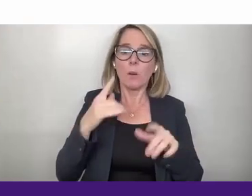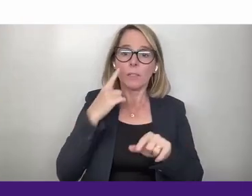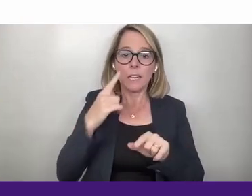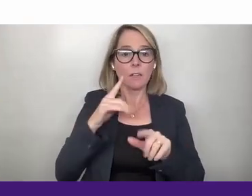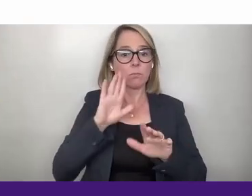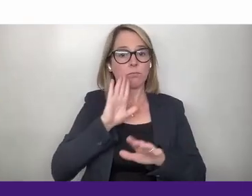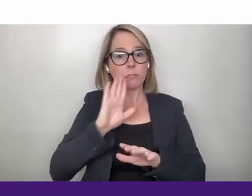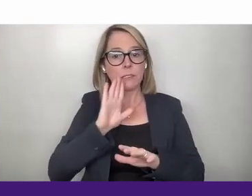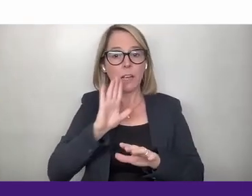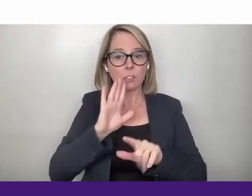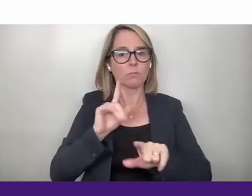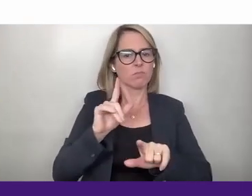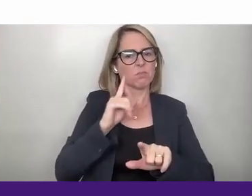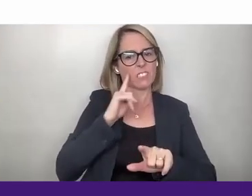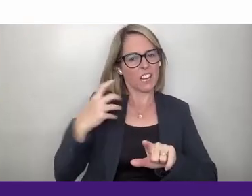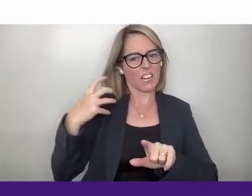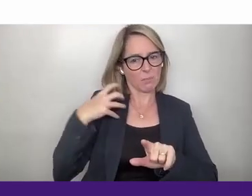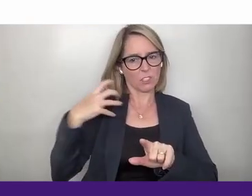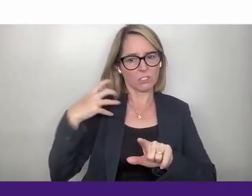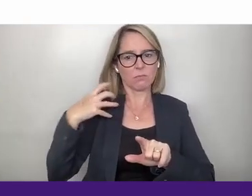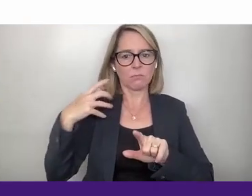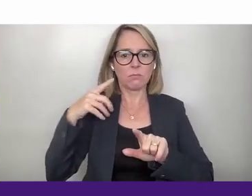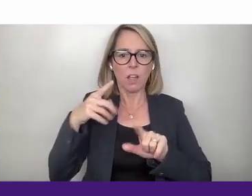people with intellectual disability, and they're available on our website.